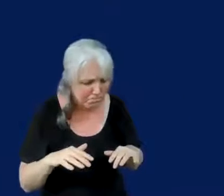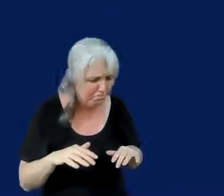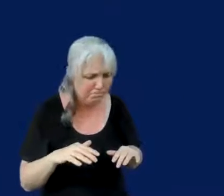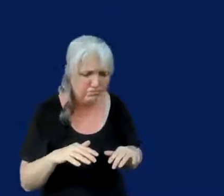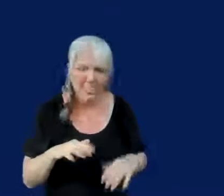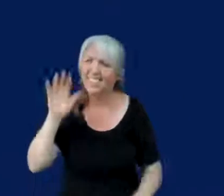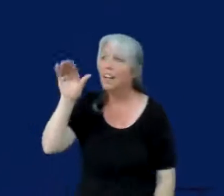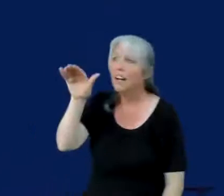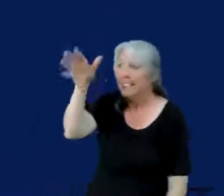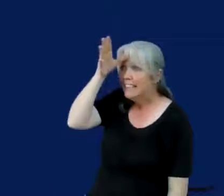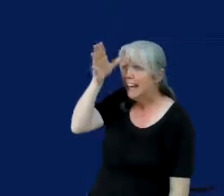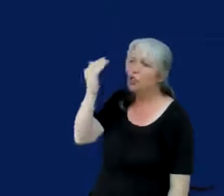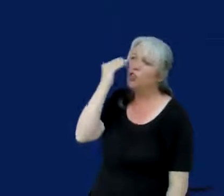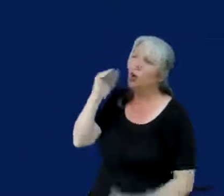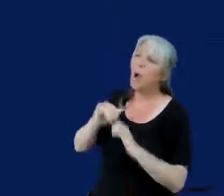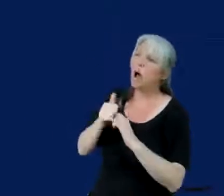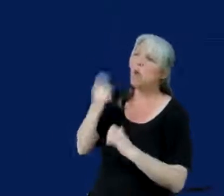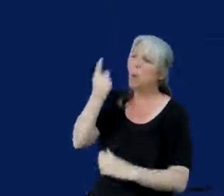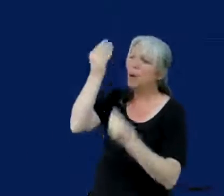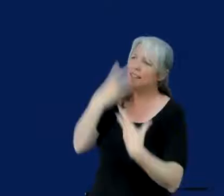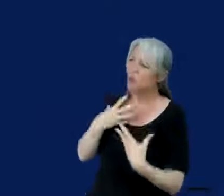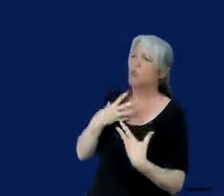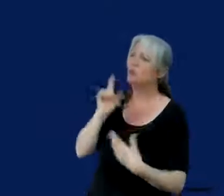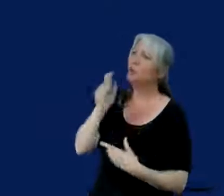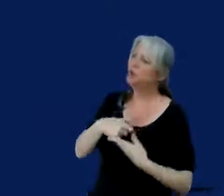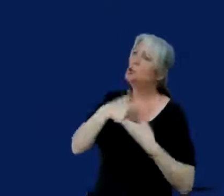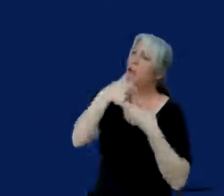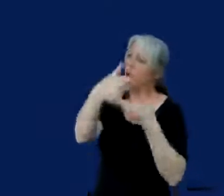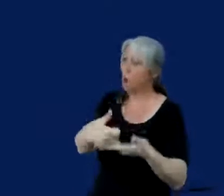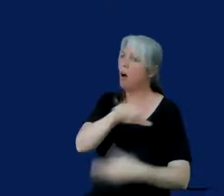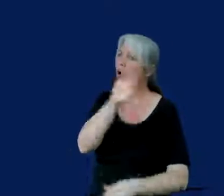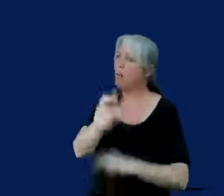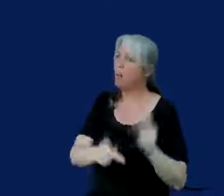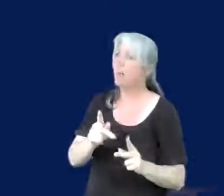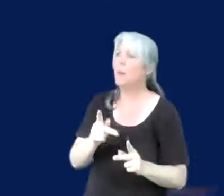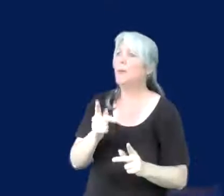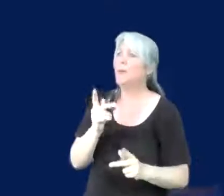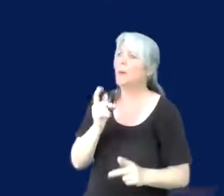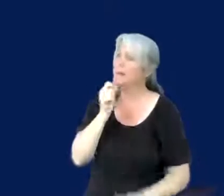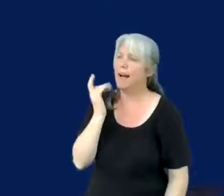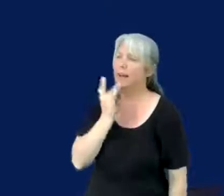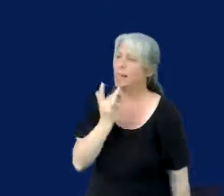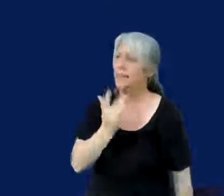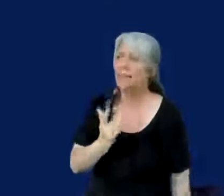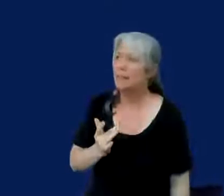“Daddy, do you know how you always tell me that we should help those less fortunate than ourselves?”